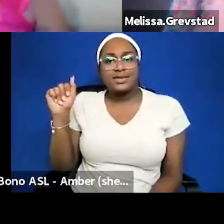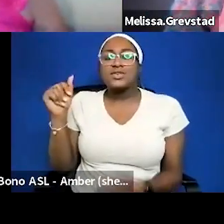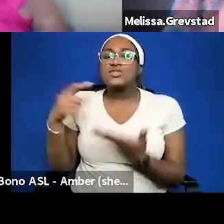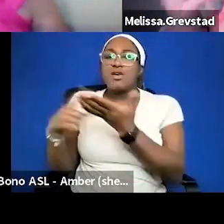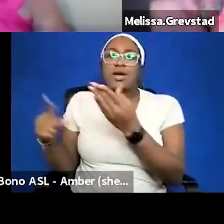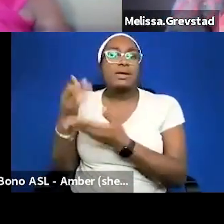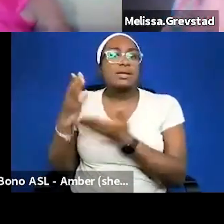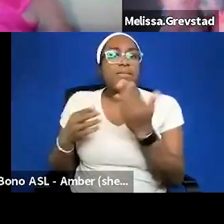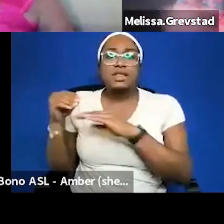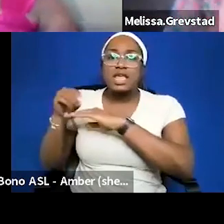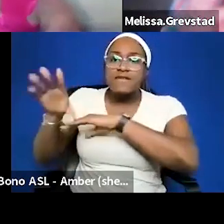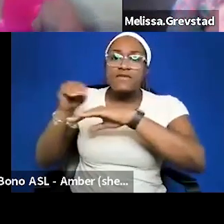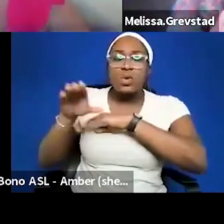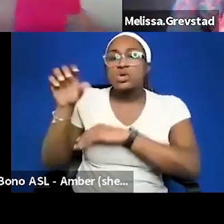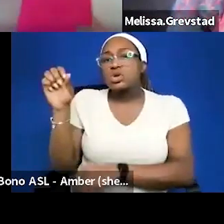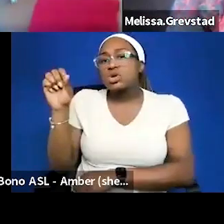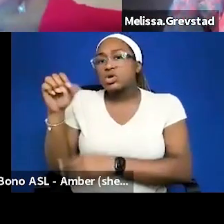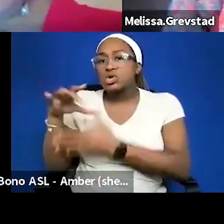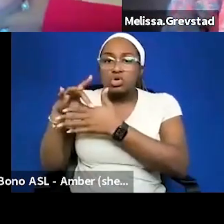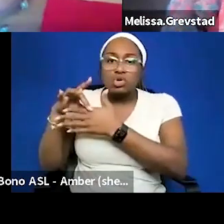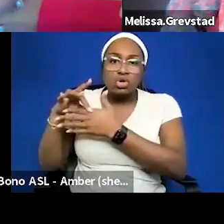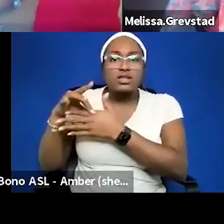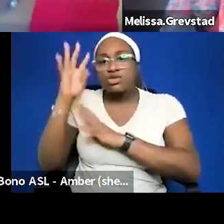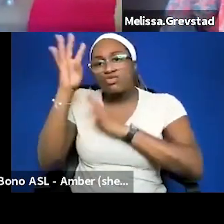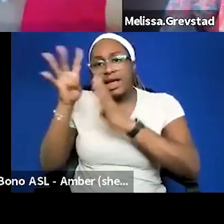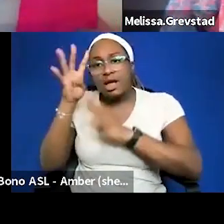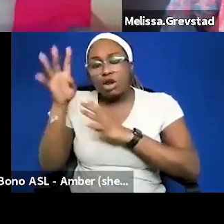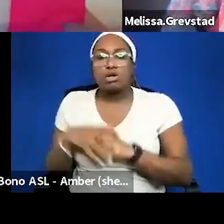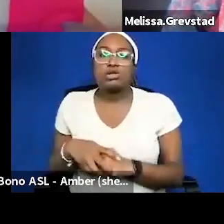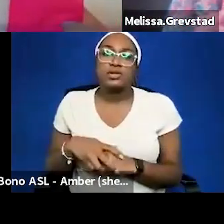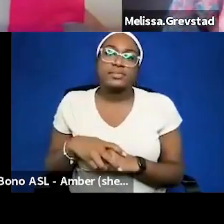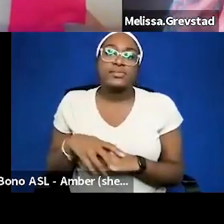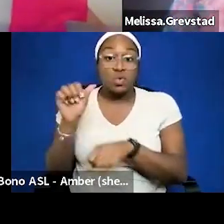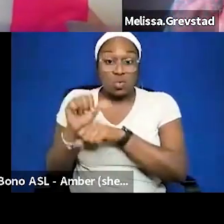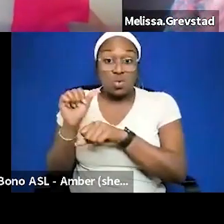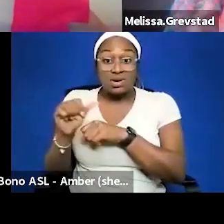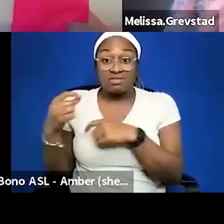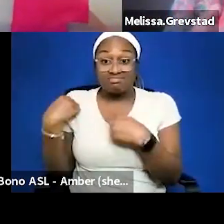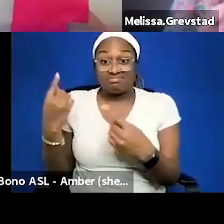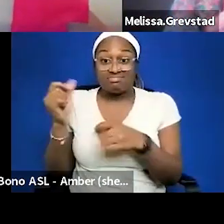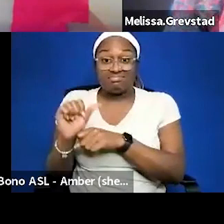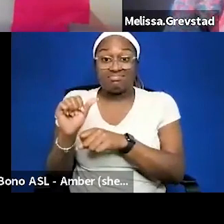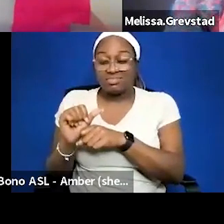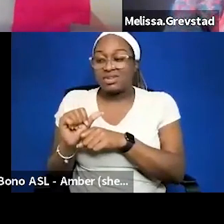influencer social content creator work that's getting done, it gets, you know, it's it's easy to influence